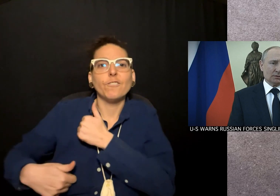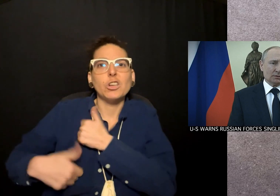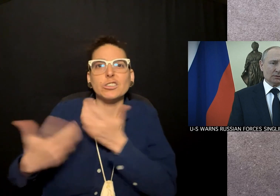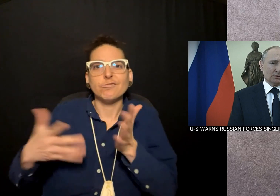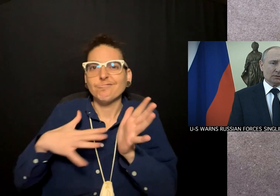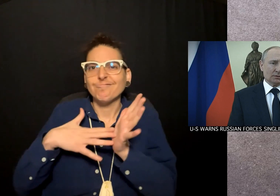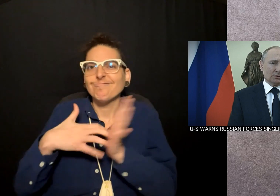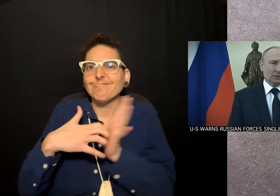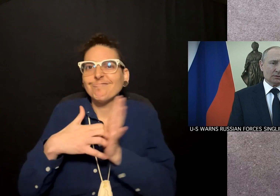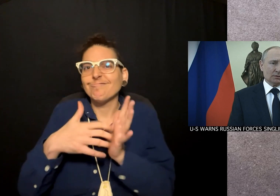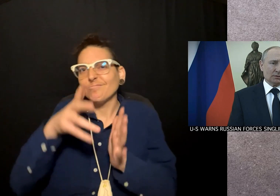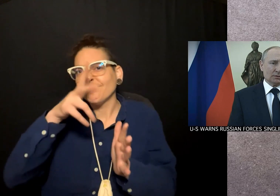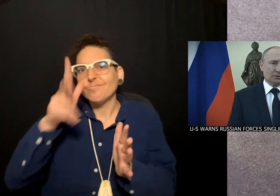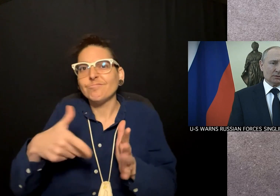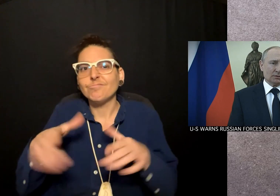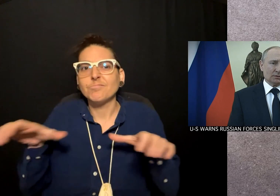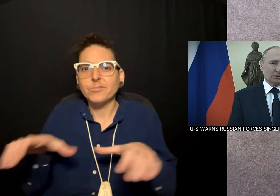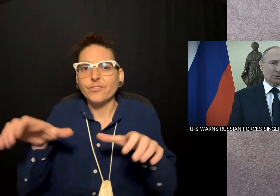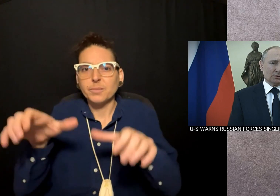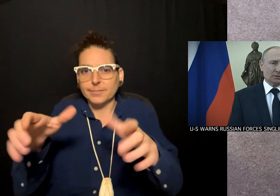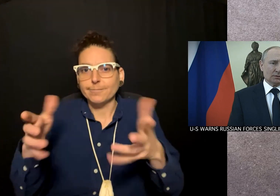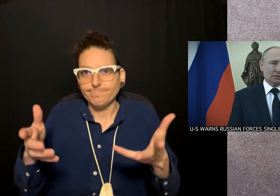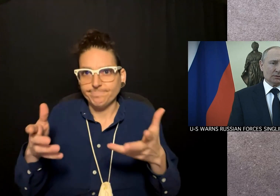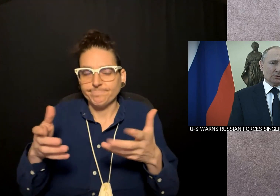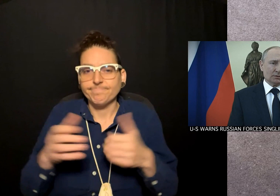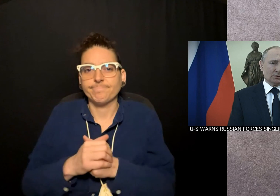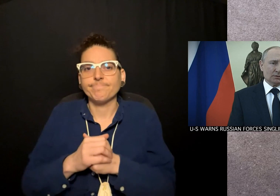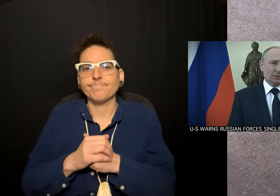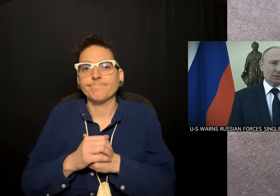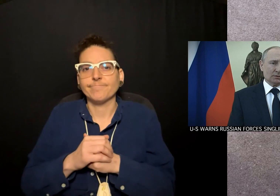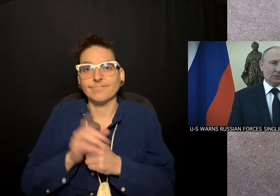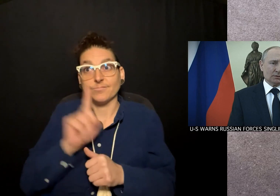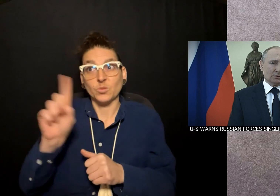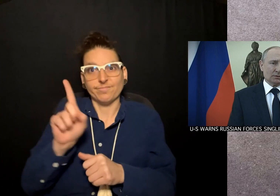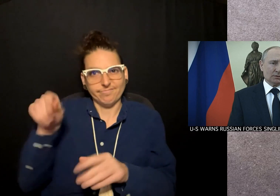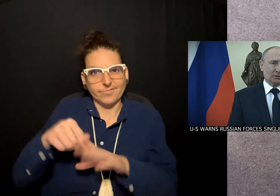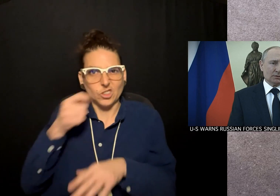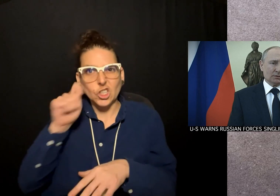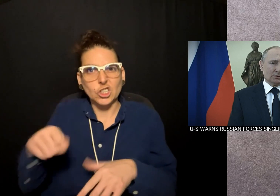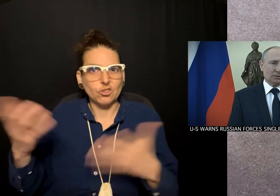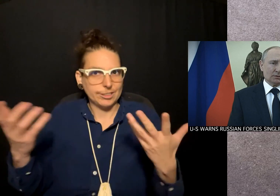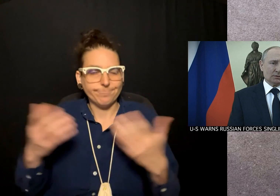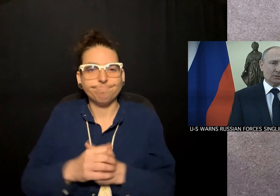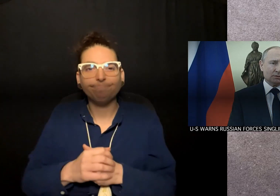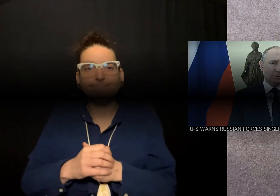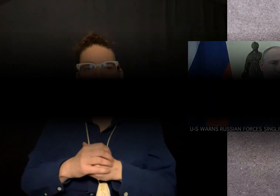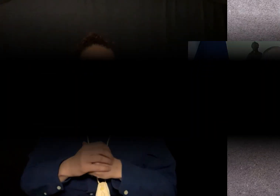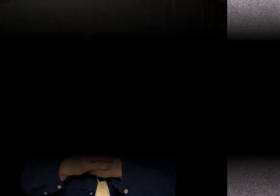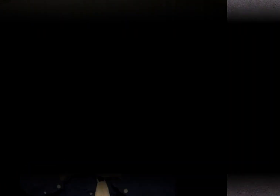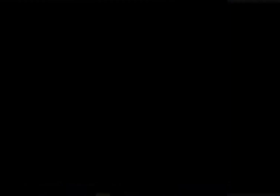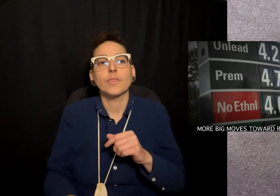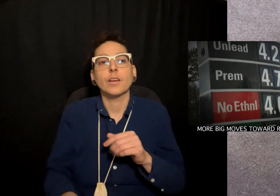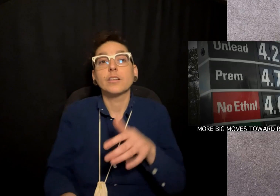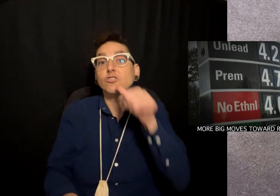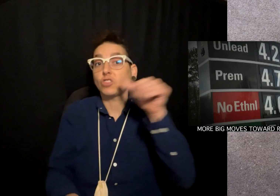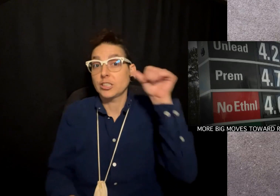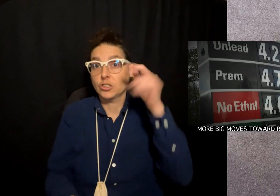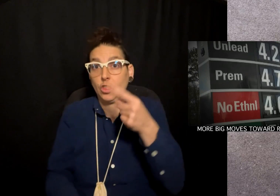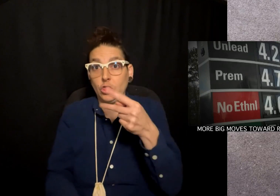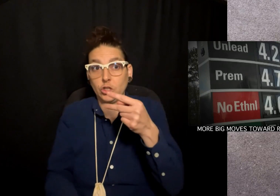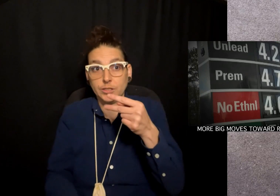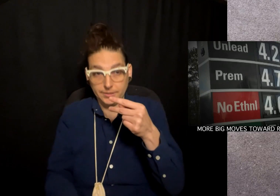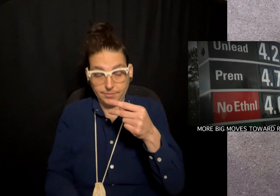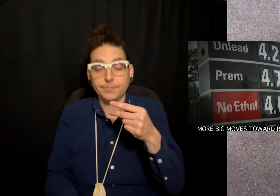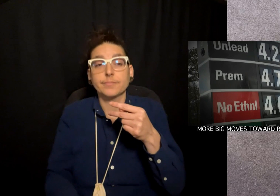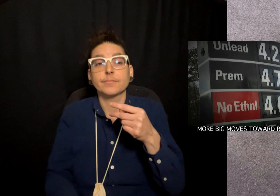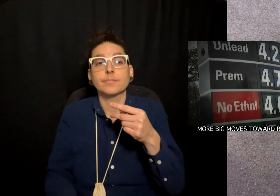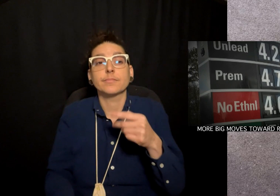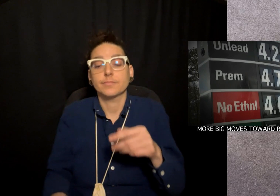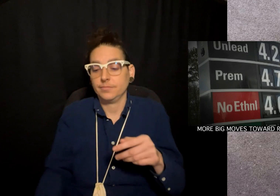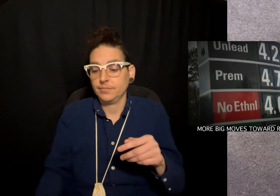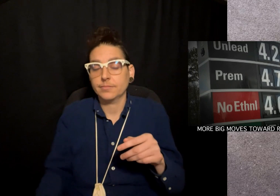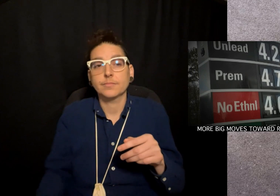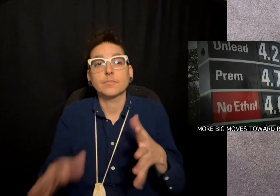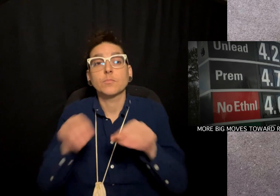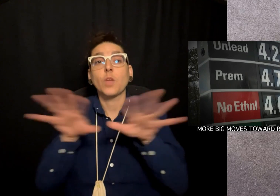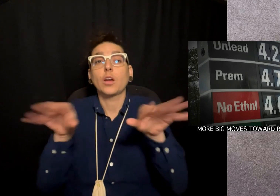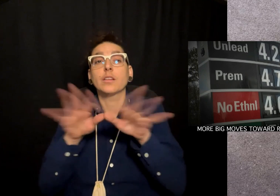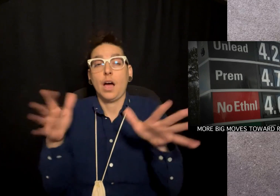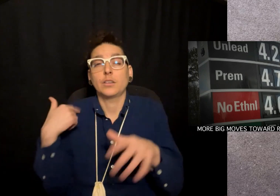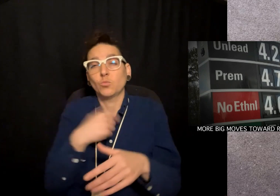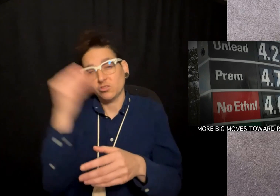Russian forces are performing in Ukraine in Thursday's broadcast we told you how the US